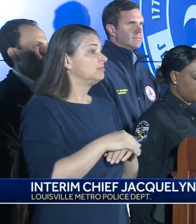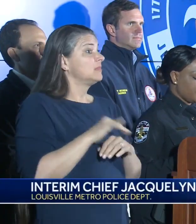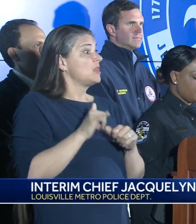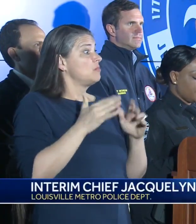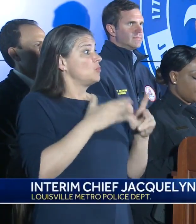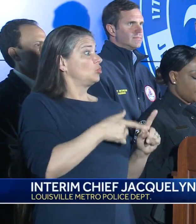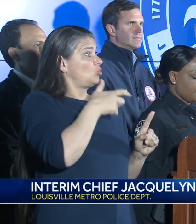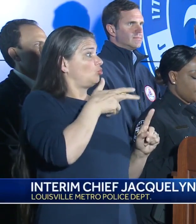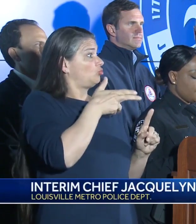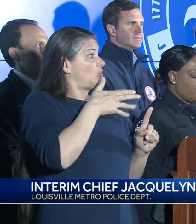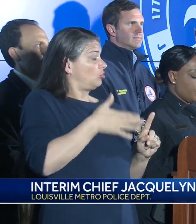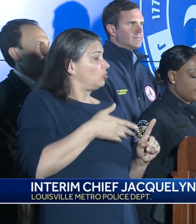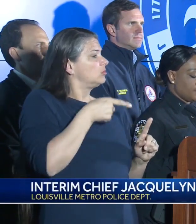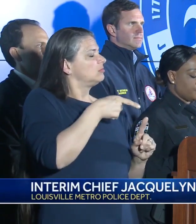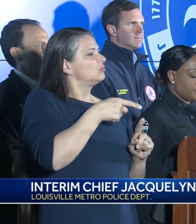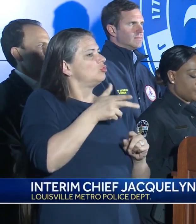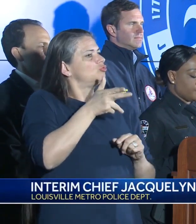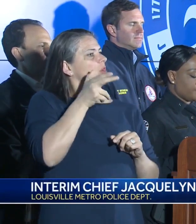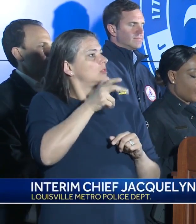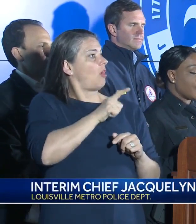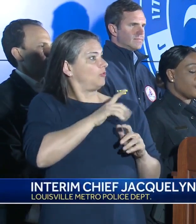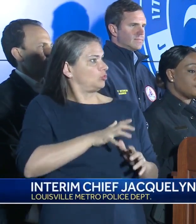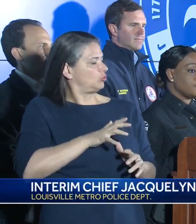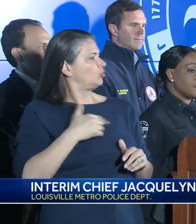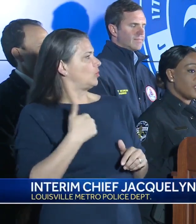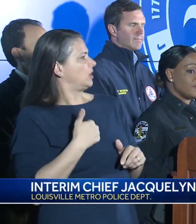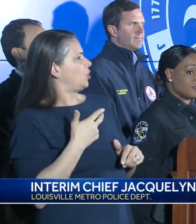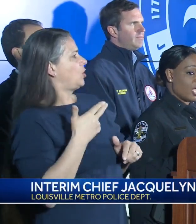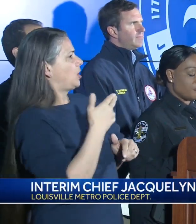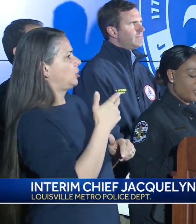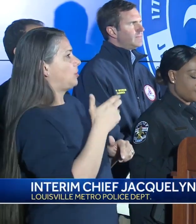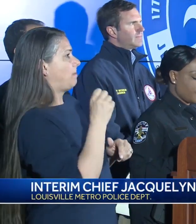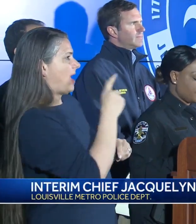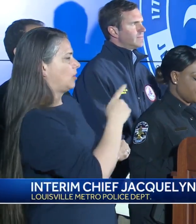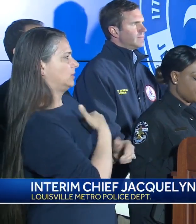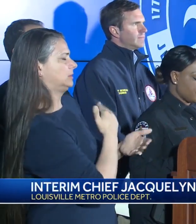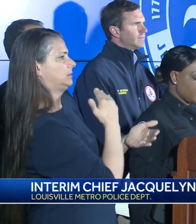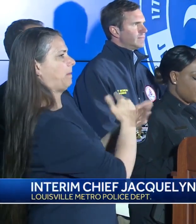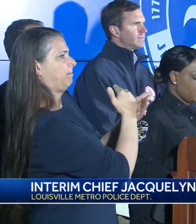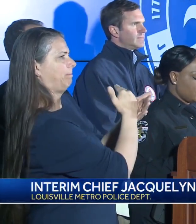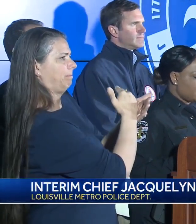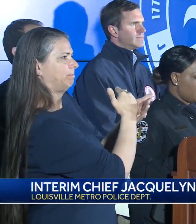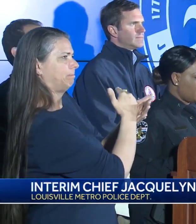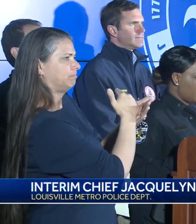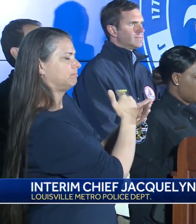OFFICERS WERE ON SCENE WITHIN 3 MINUTES. THE SUSPECT SHOT AT OFFICERS.